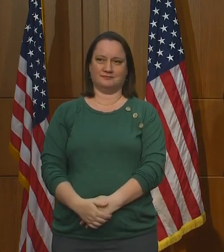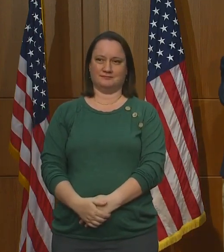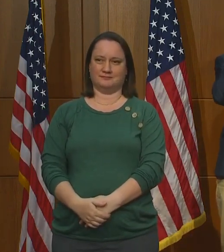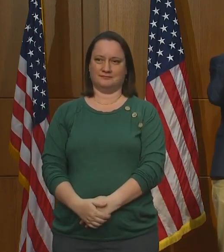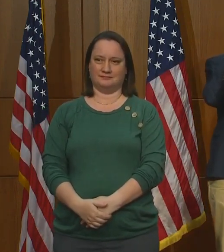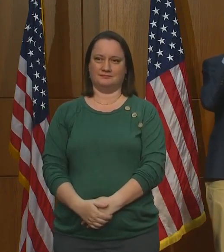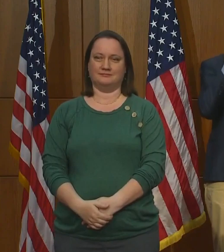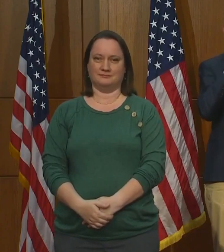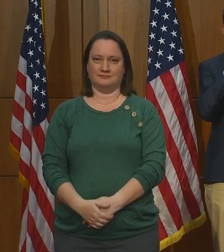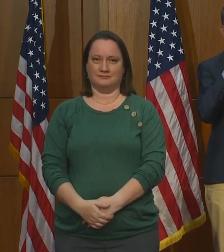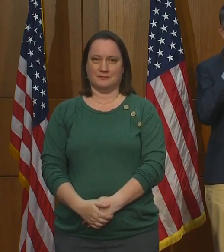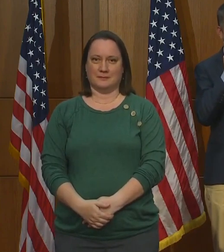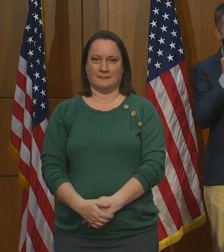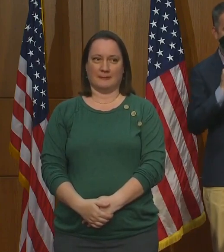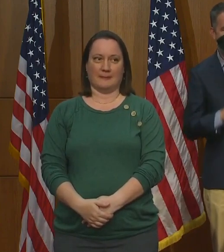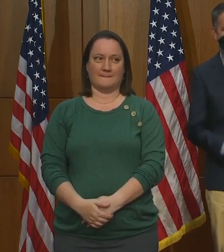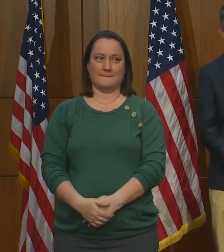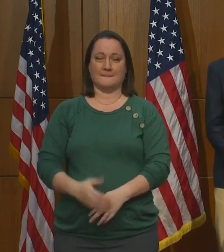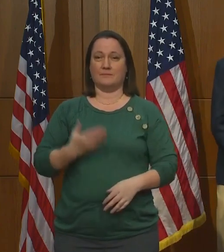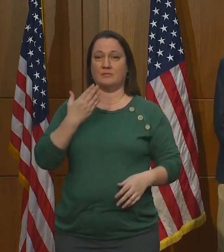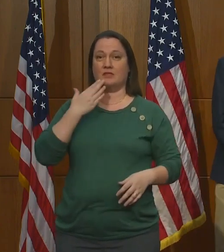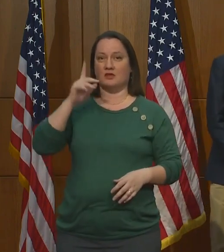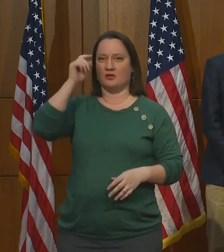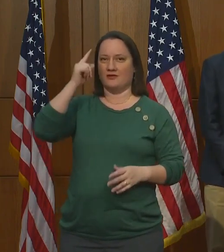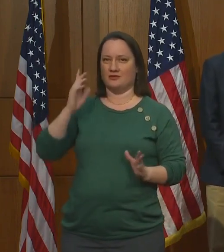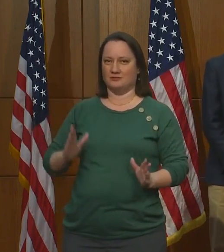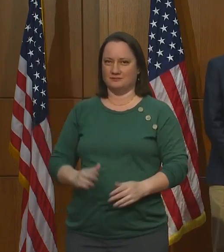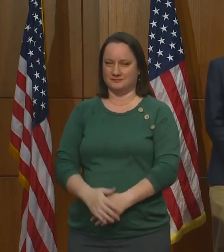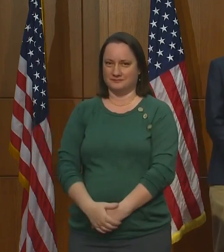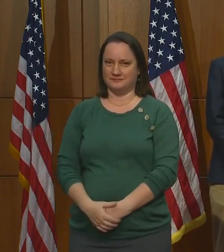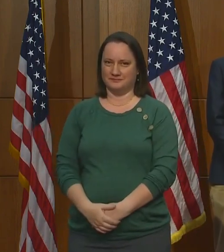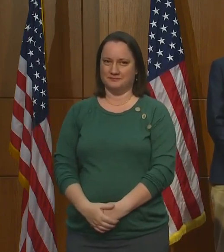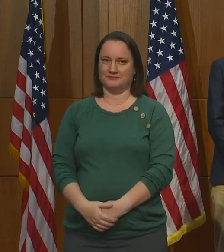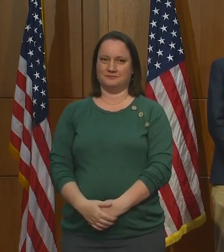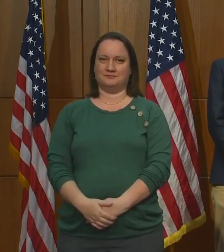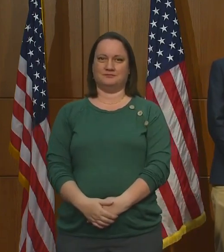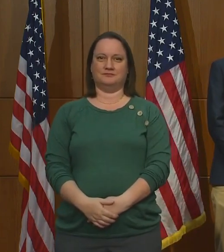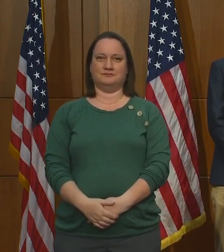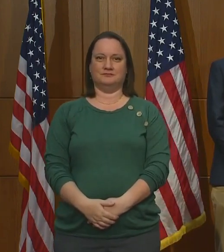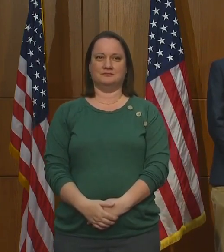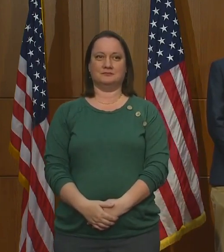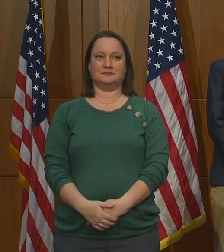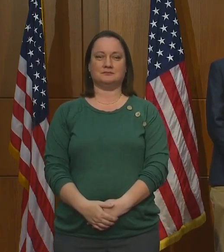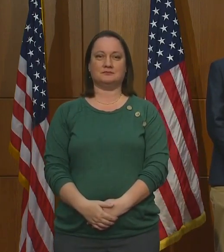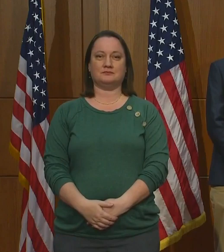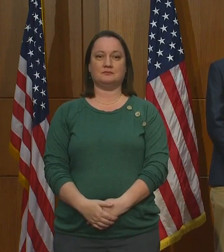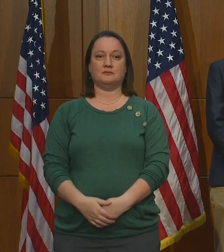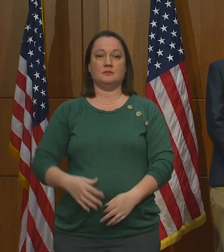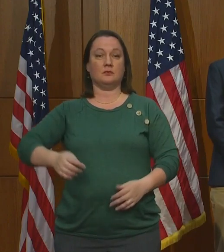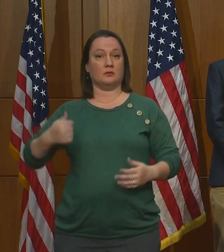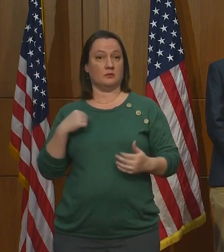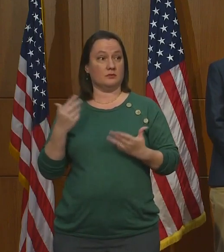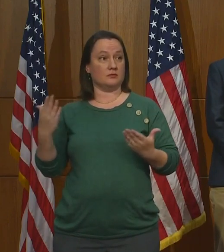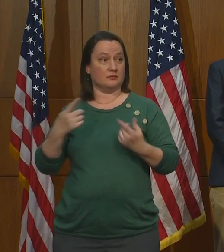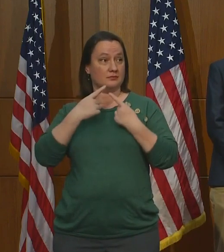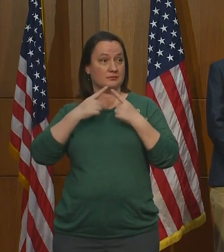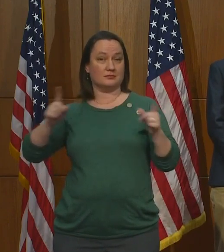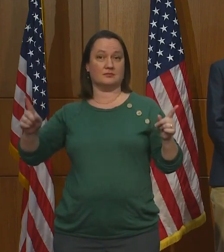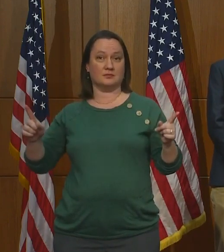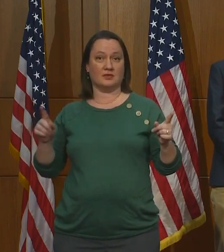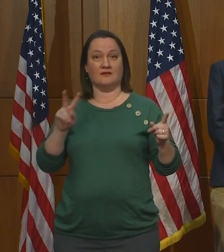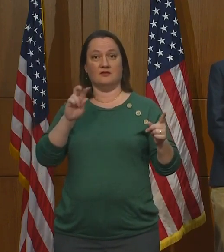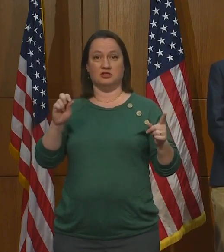FORWARD SO THANK YOU VERY MUCH.